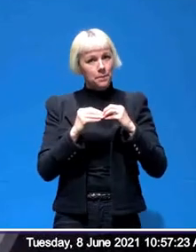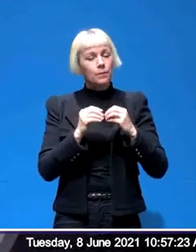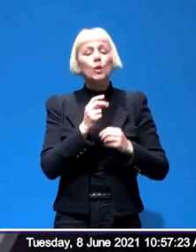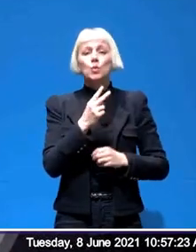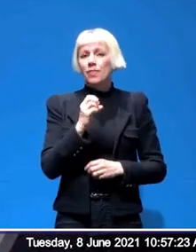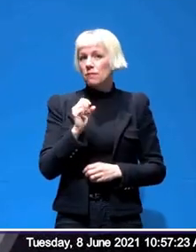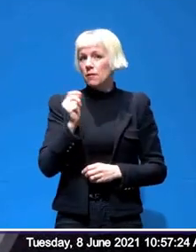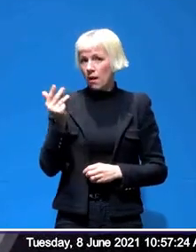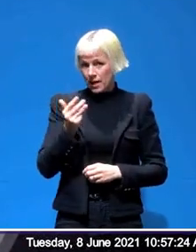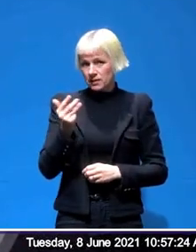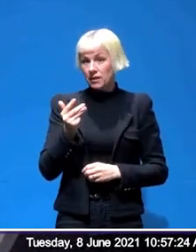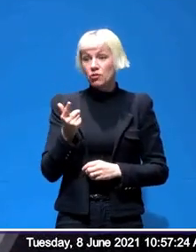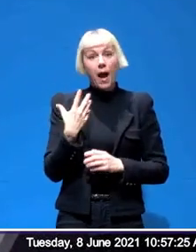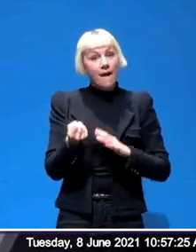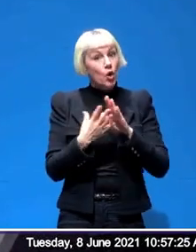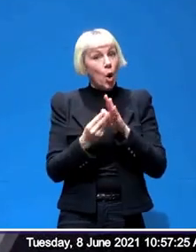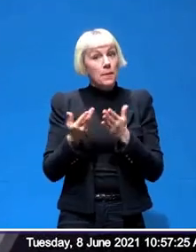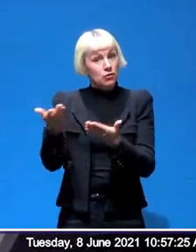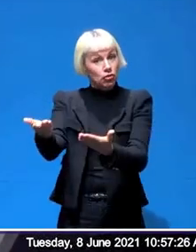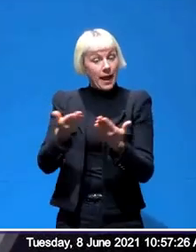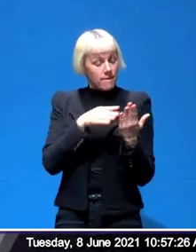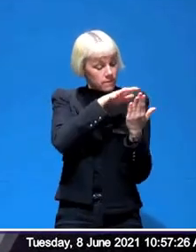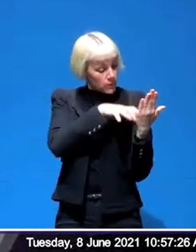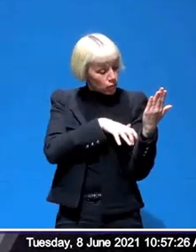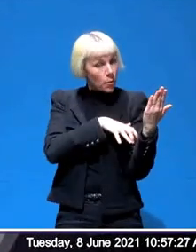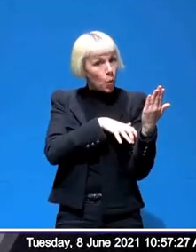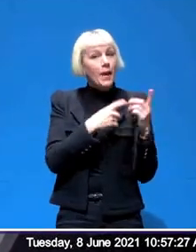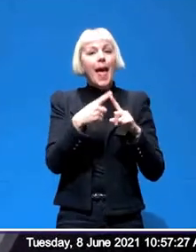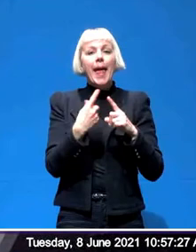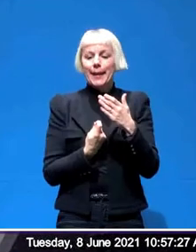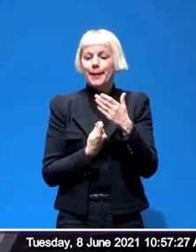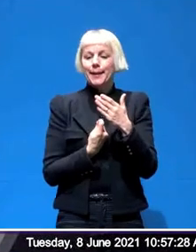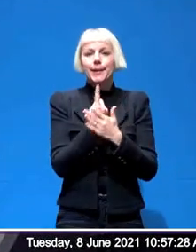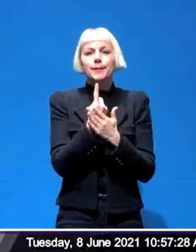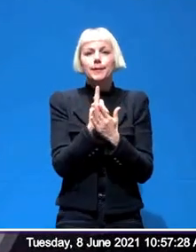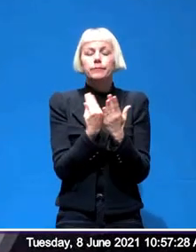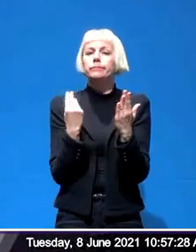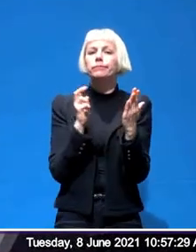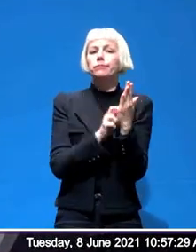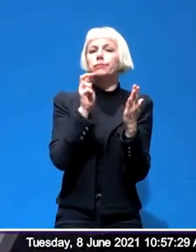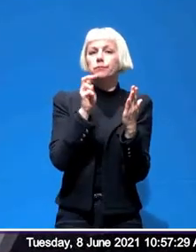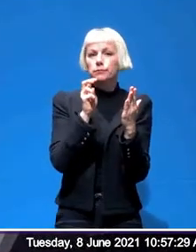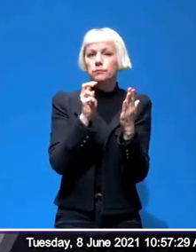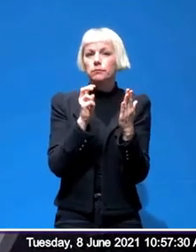She provided me with a copy of the report and the incident notification. This is attached.